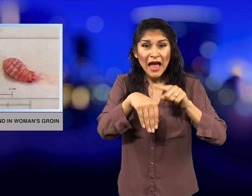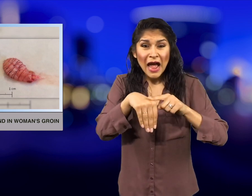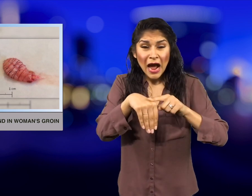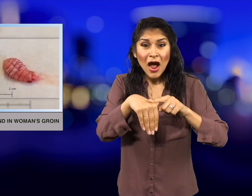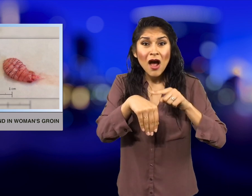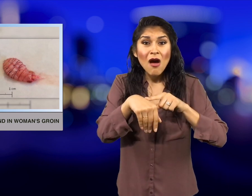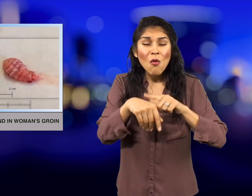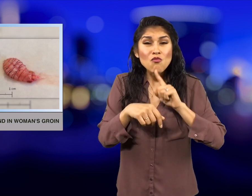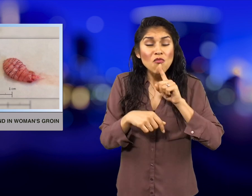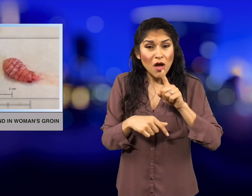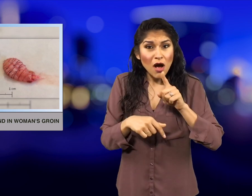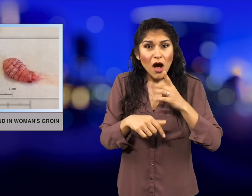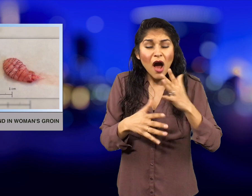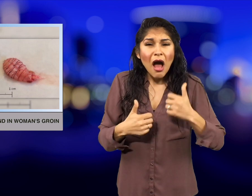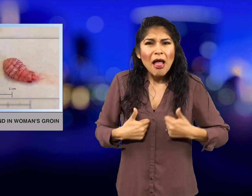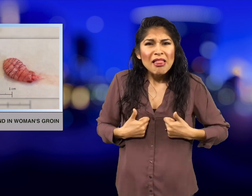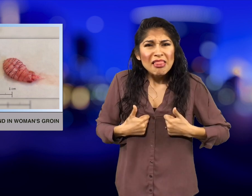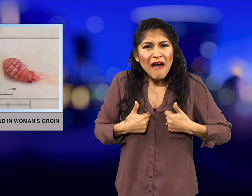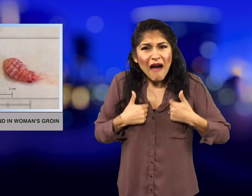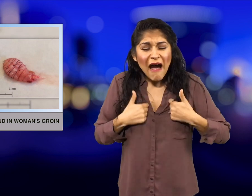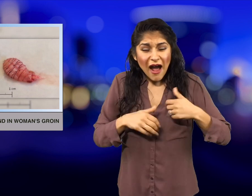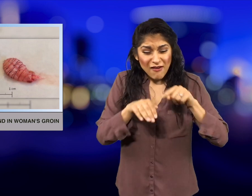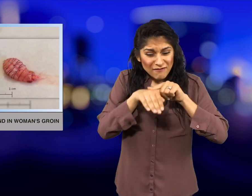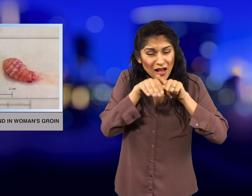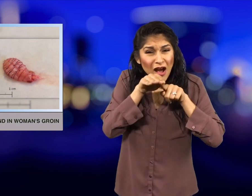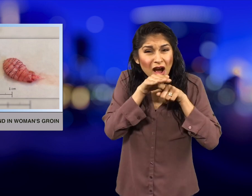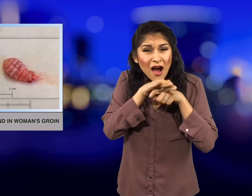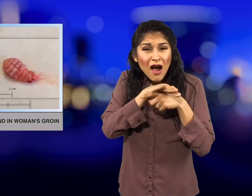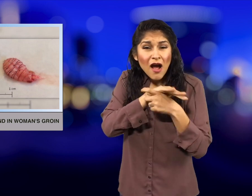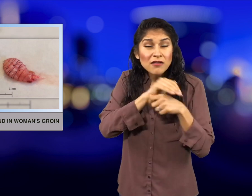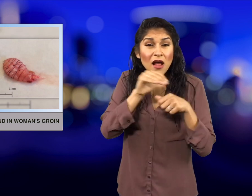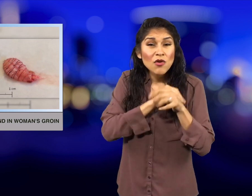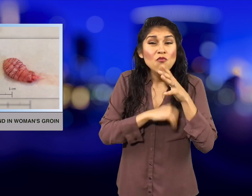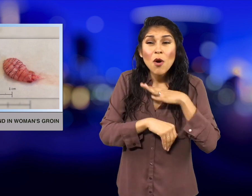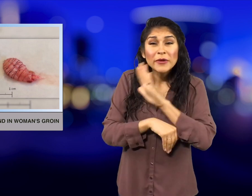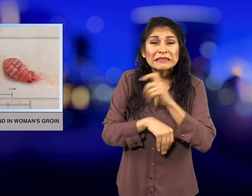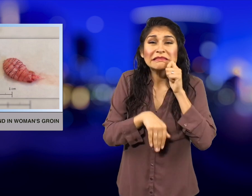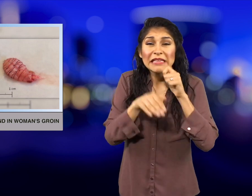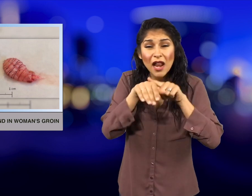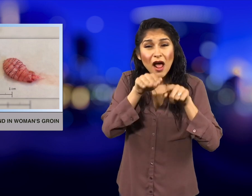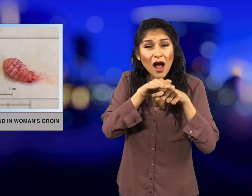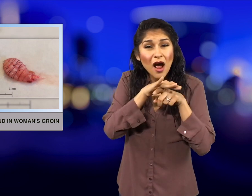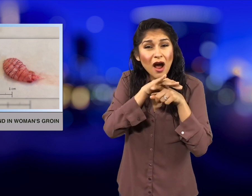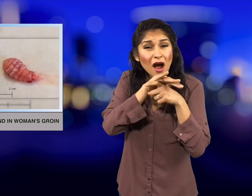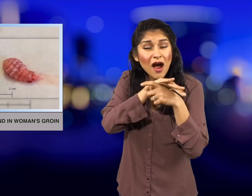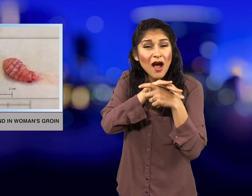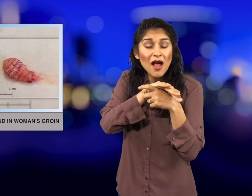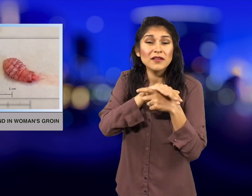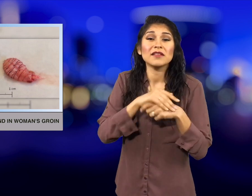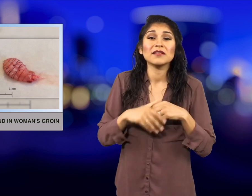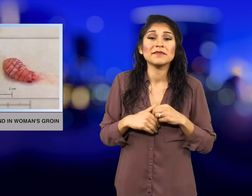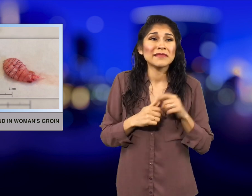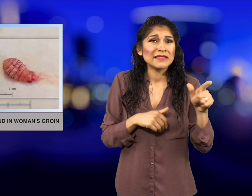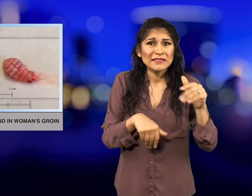A living creature had burrowed itself under the woman skin!